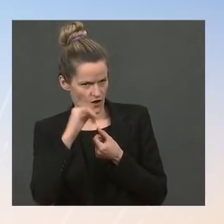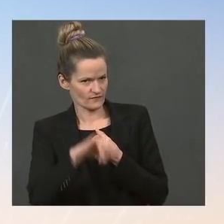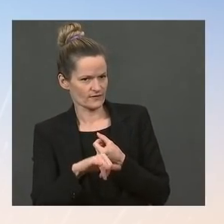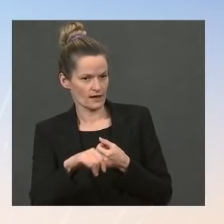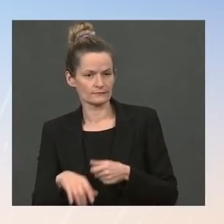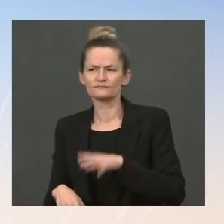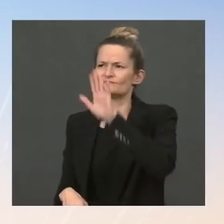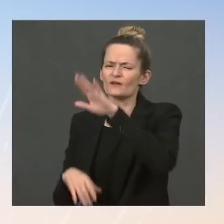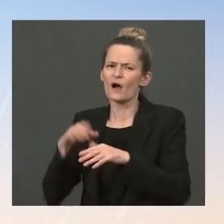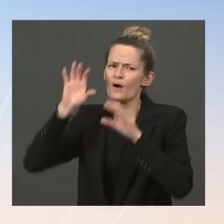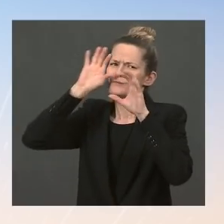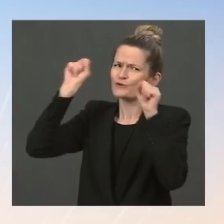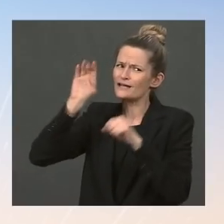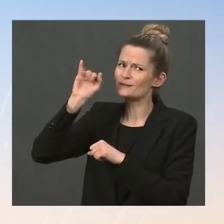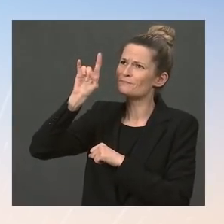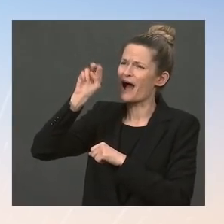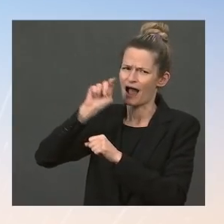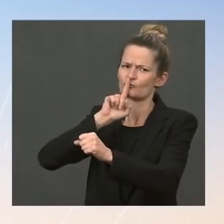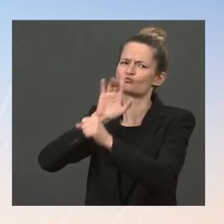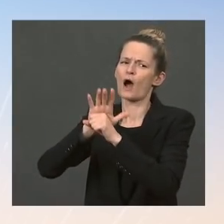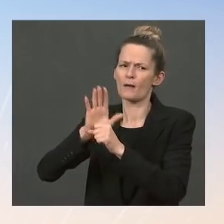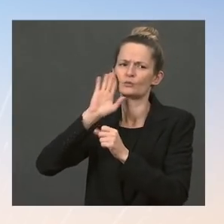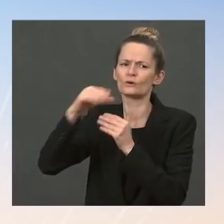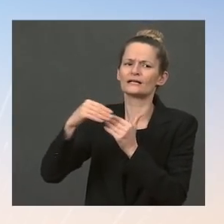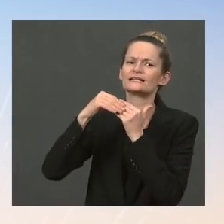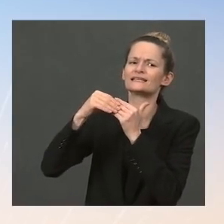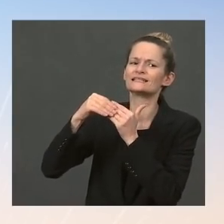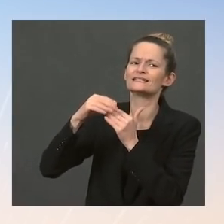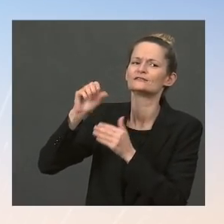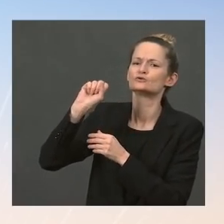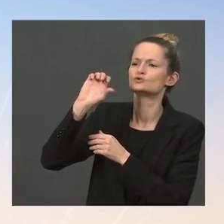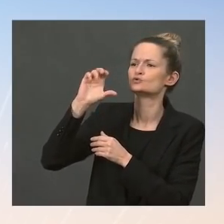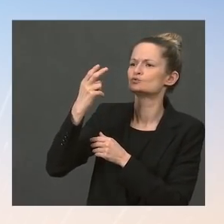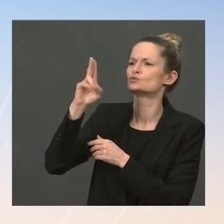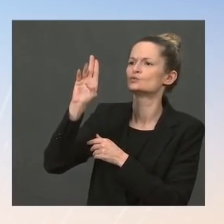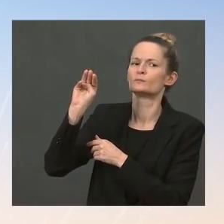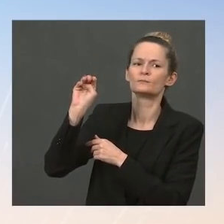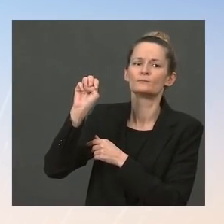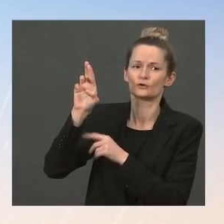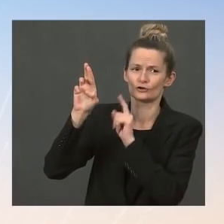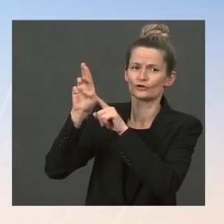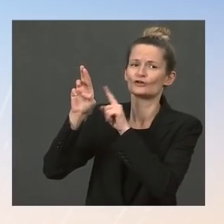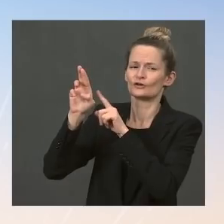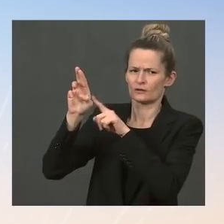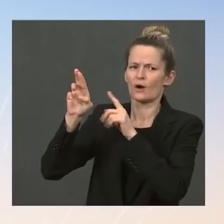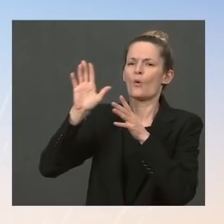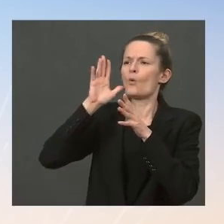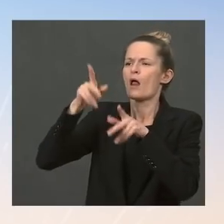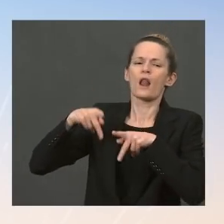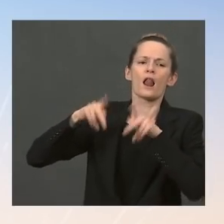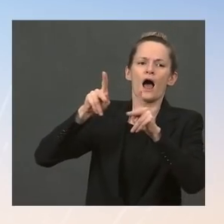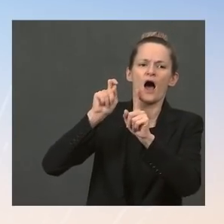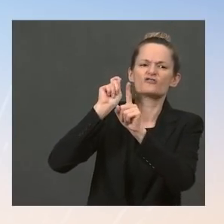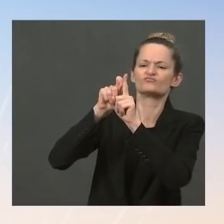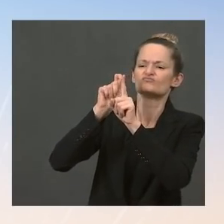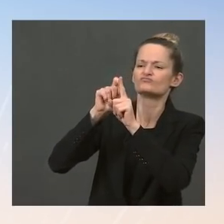that he will help lobby for changes to the filibuster on voting rights if needed? Ms. Psaki: The President has promised Leader Schumer